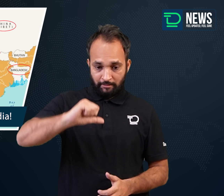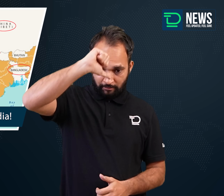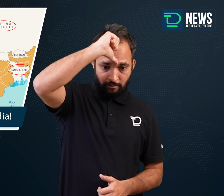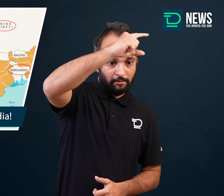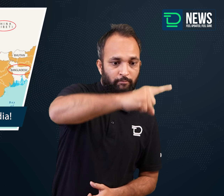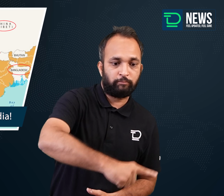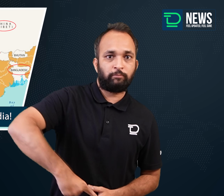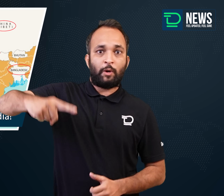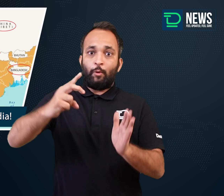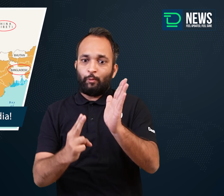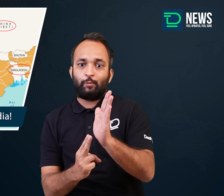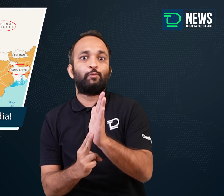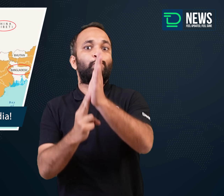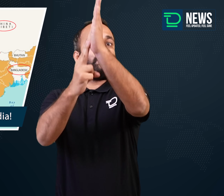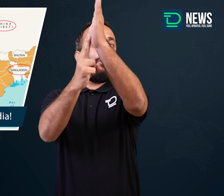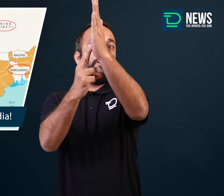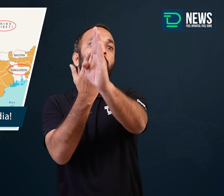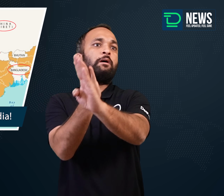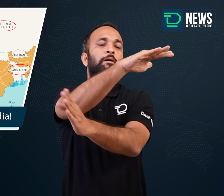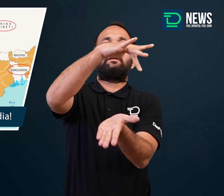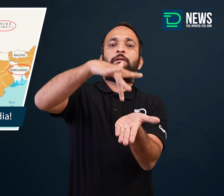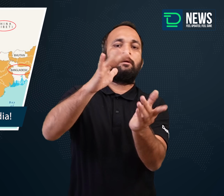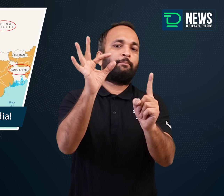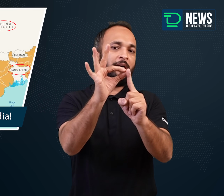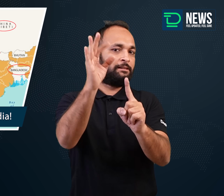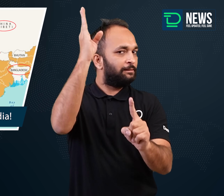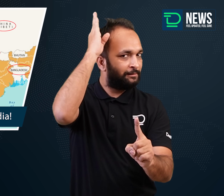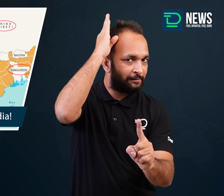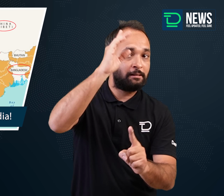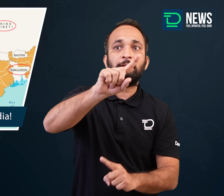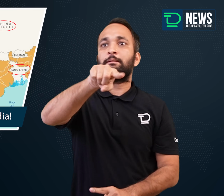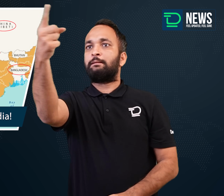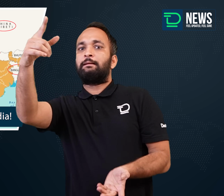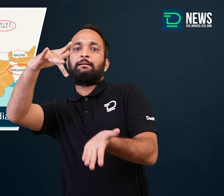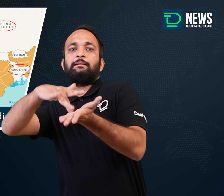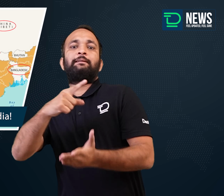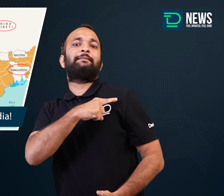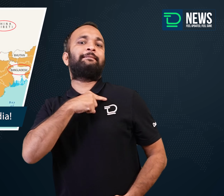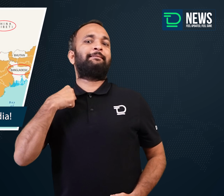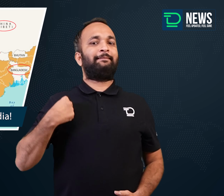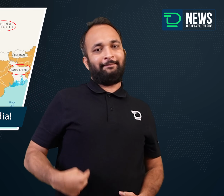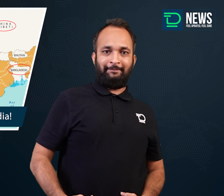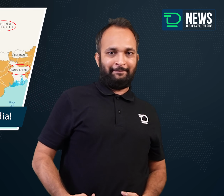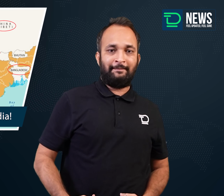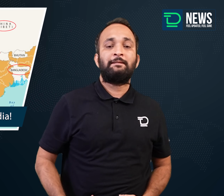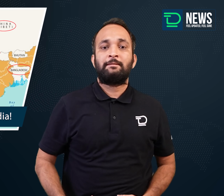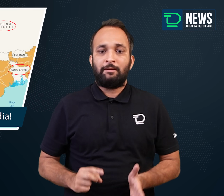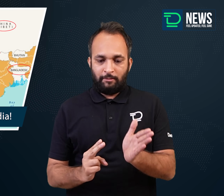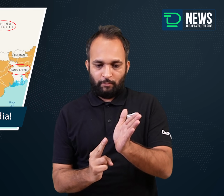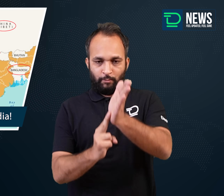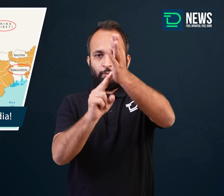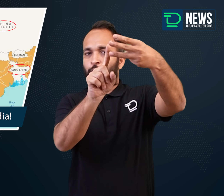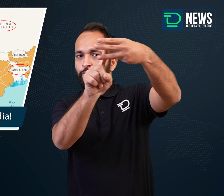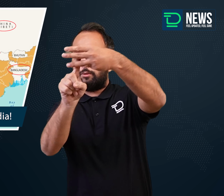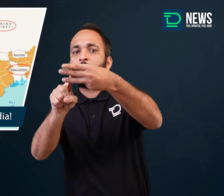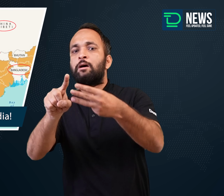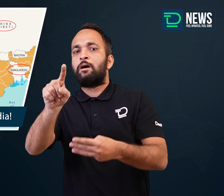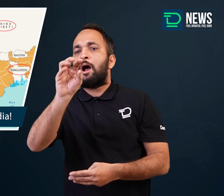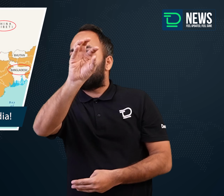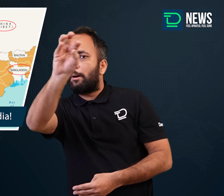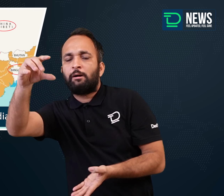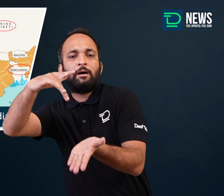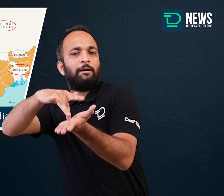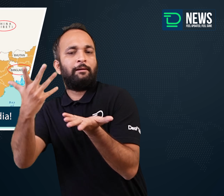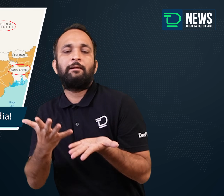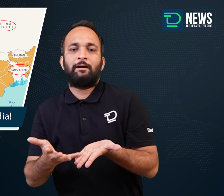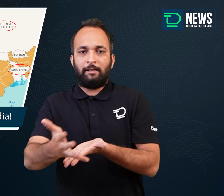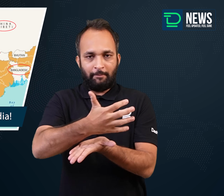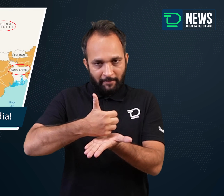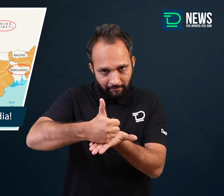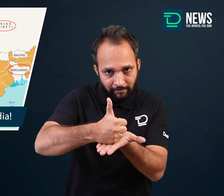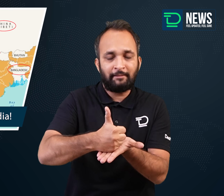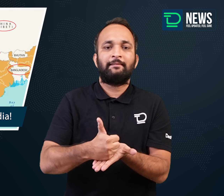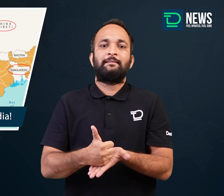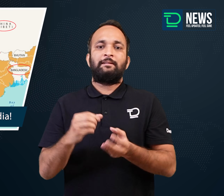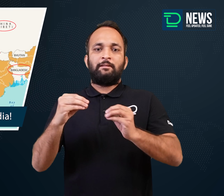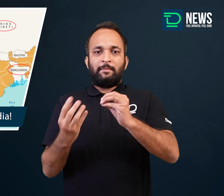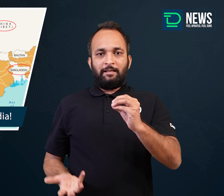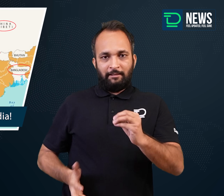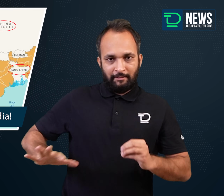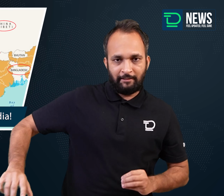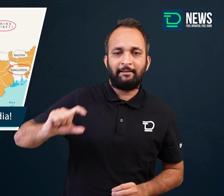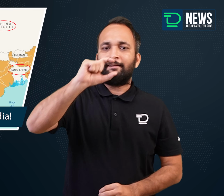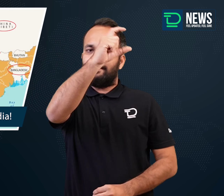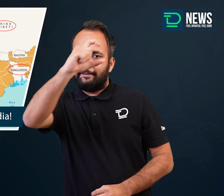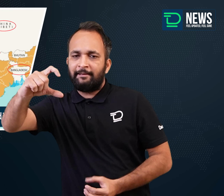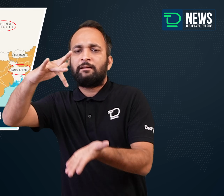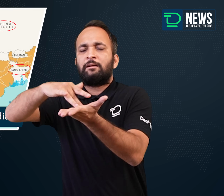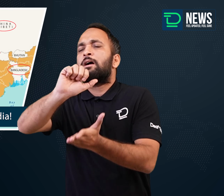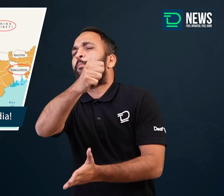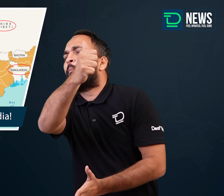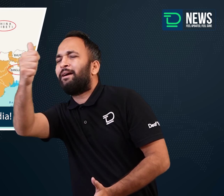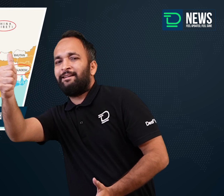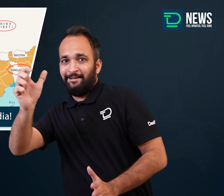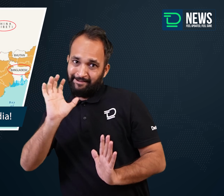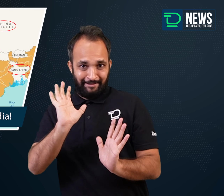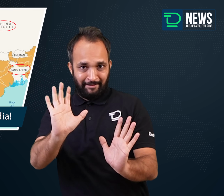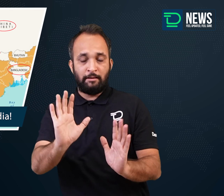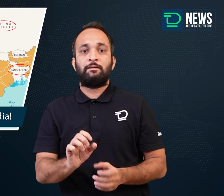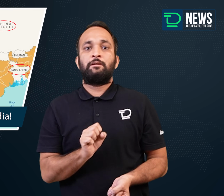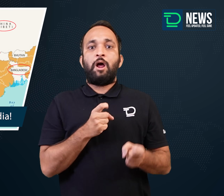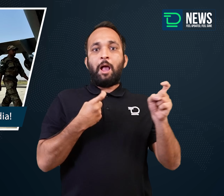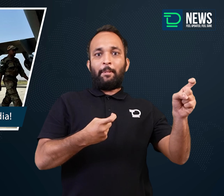Already, we said India has many neighbouring countries, and in the north,